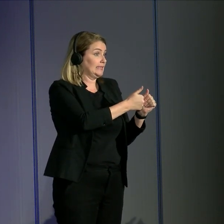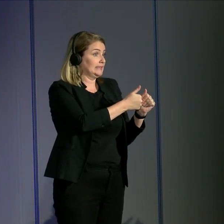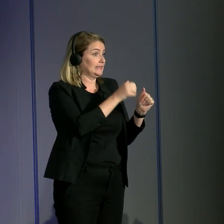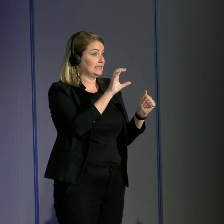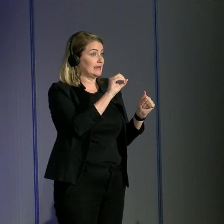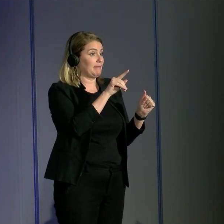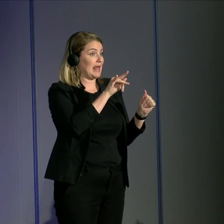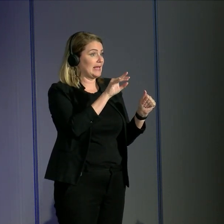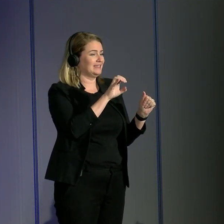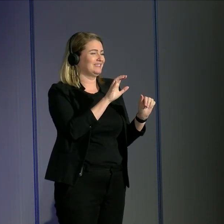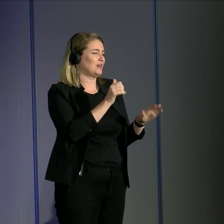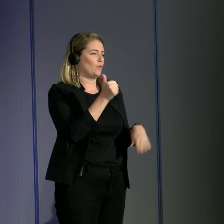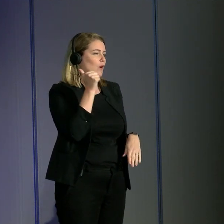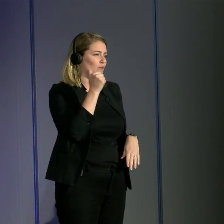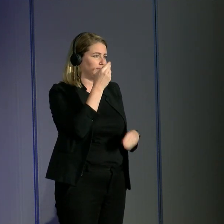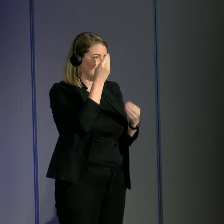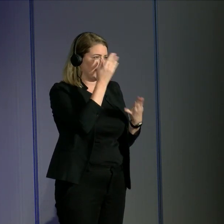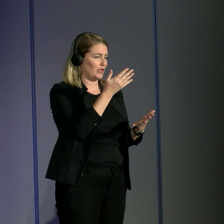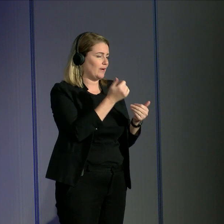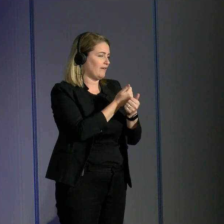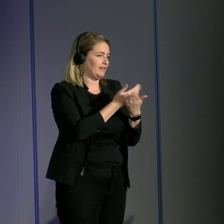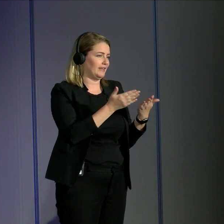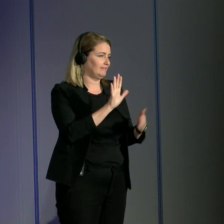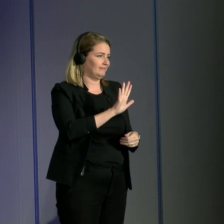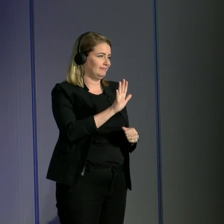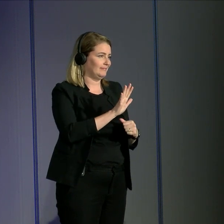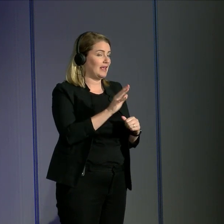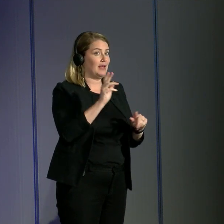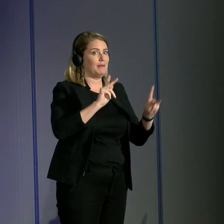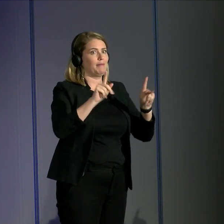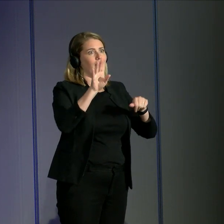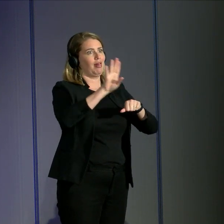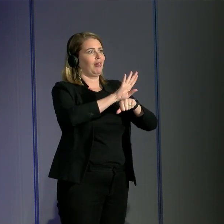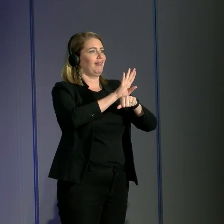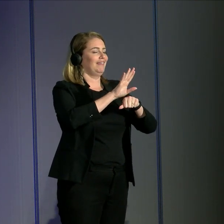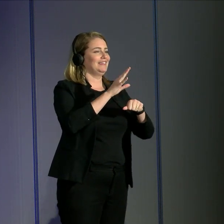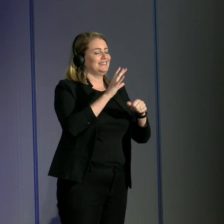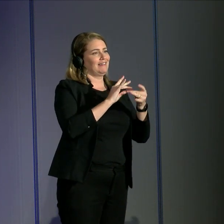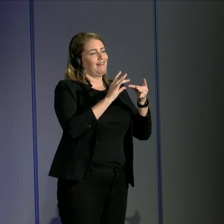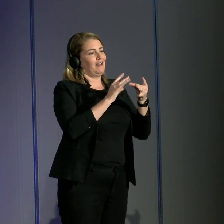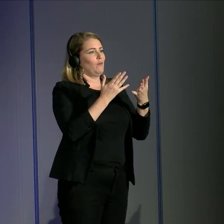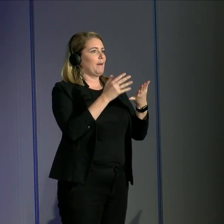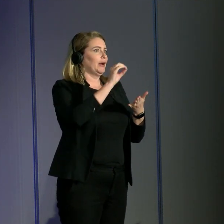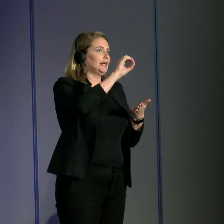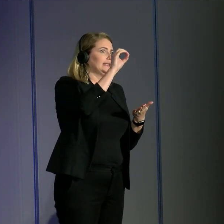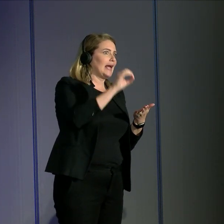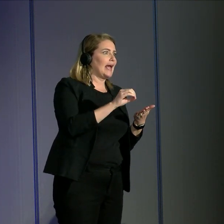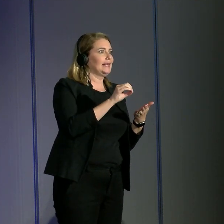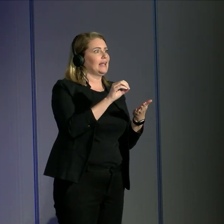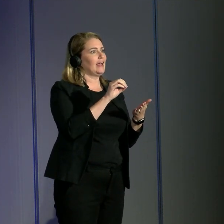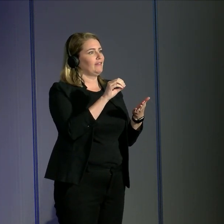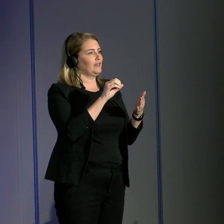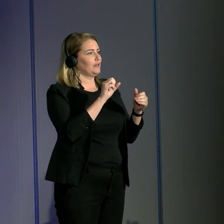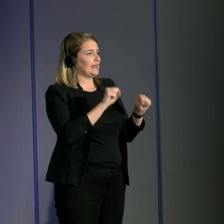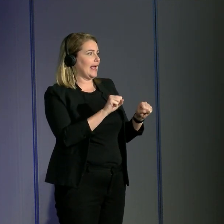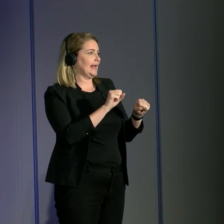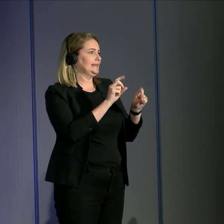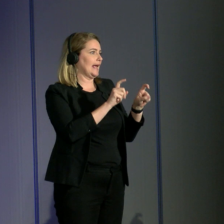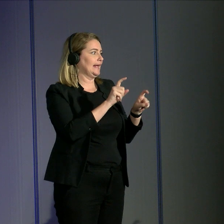Okay? And is everyone in the industry argues about how much or what percentage you can test WCAG with automated testing.